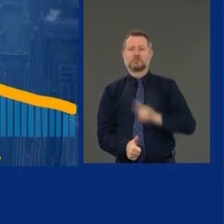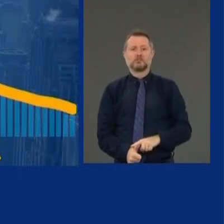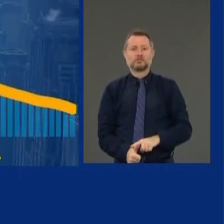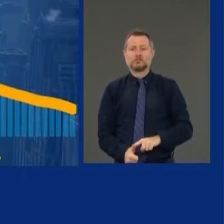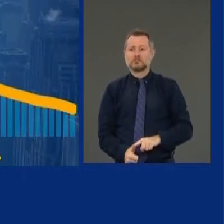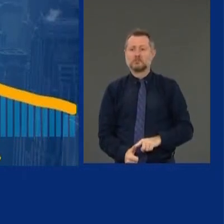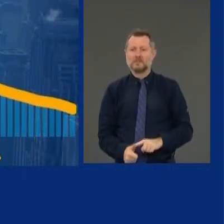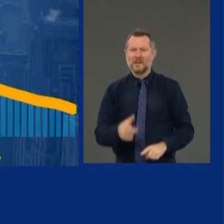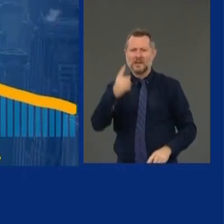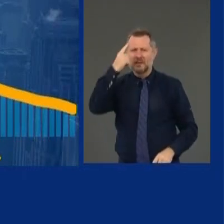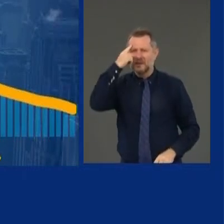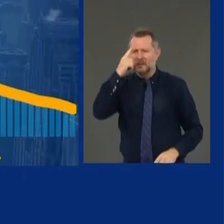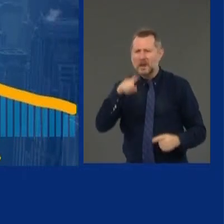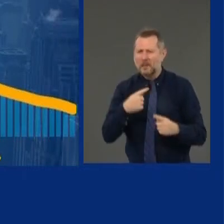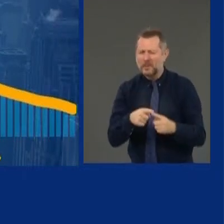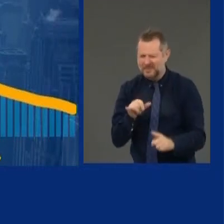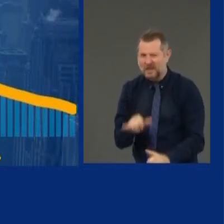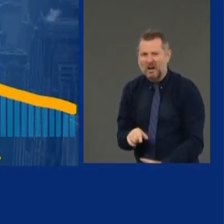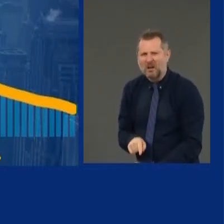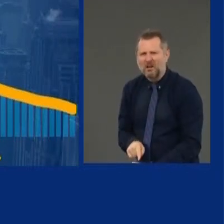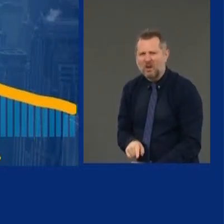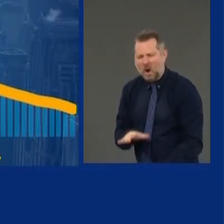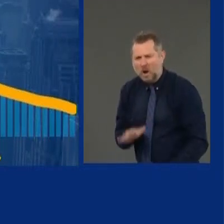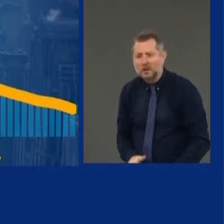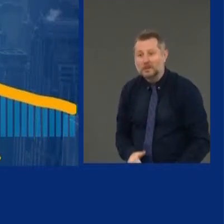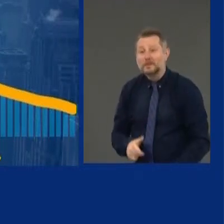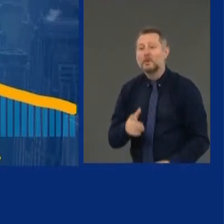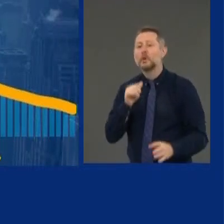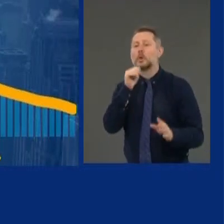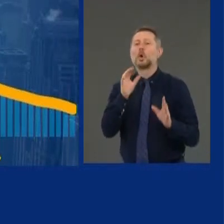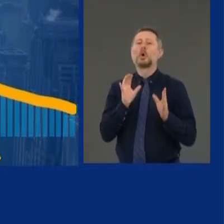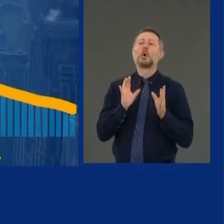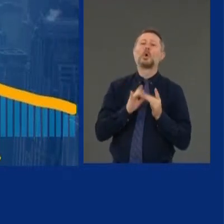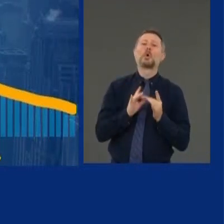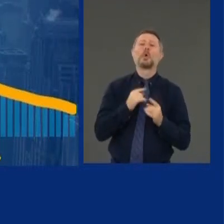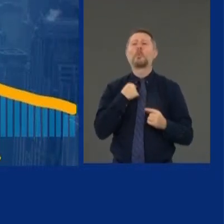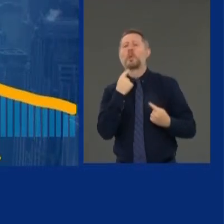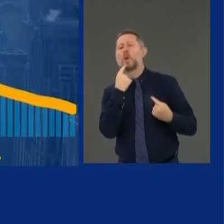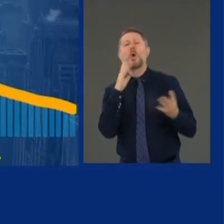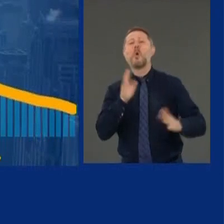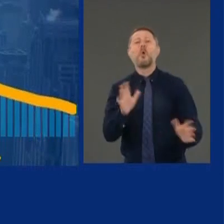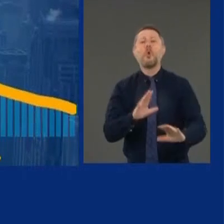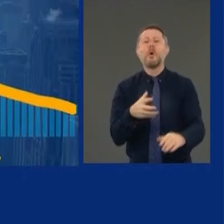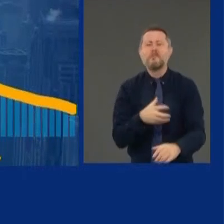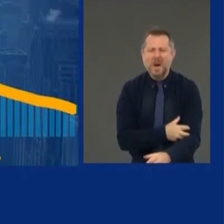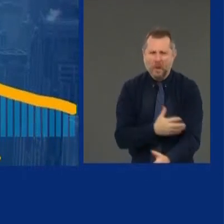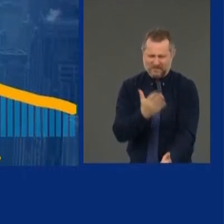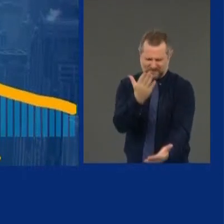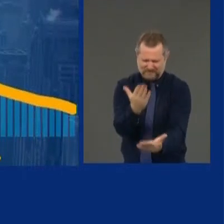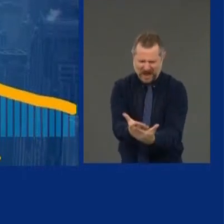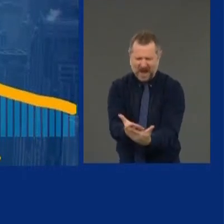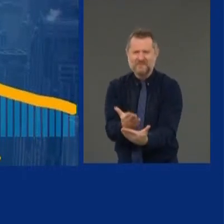COUNTRY TO THE BEST INFECTION RATE IN THE COUNTRY. JUST THINK ABOUT THAT FOR A